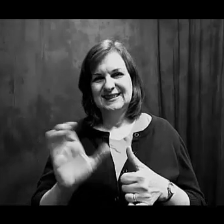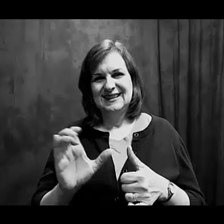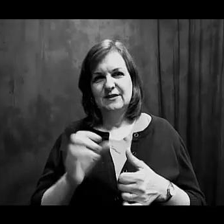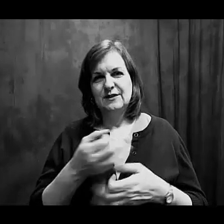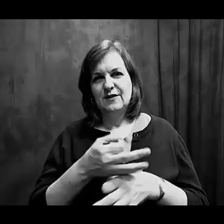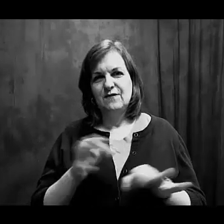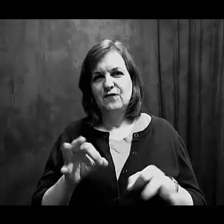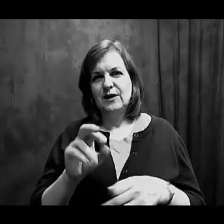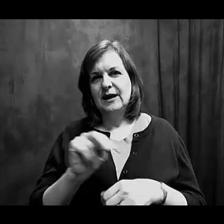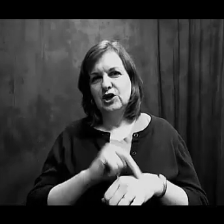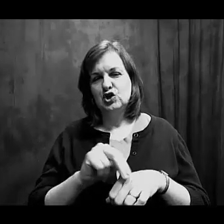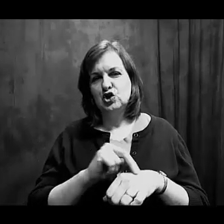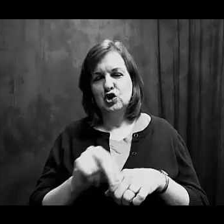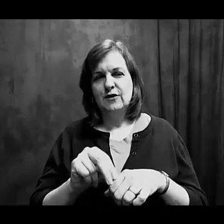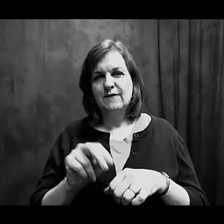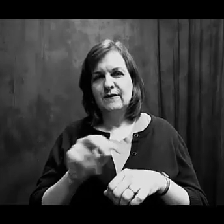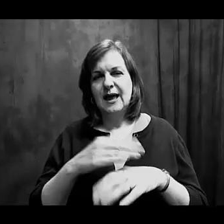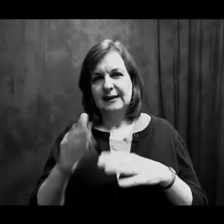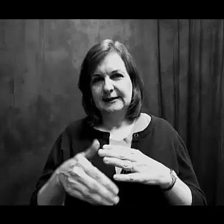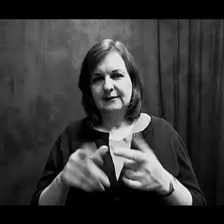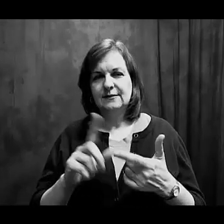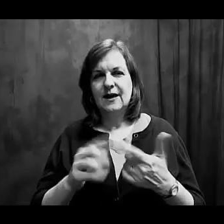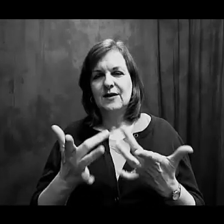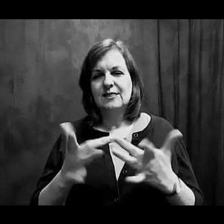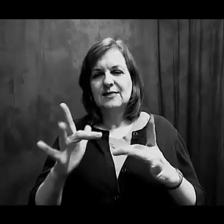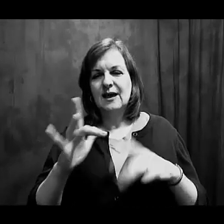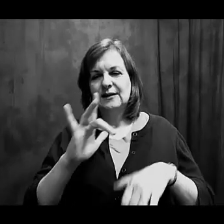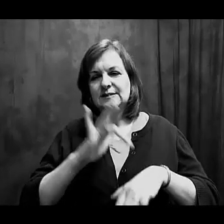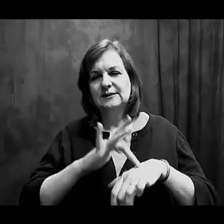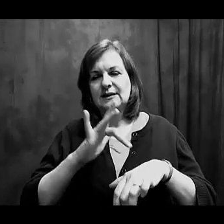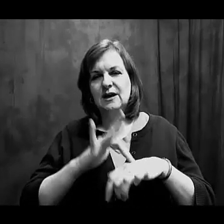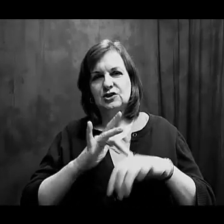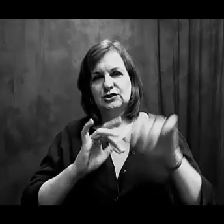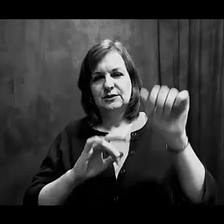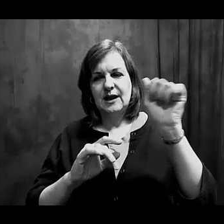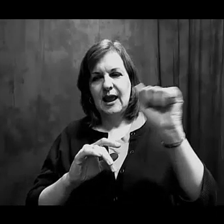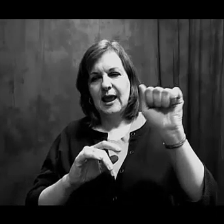and these light touch receptors here